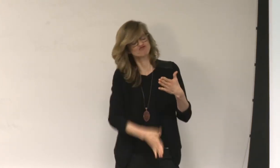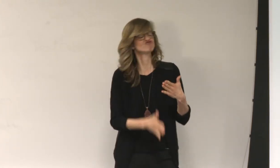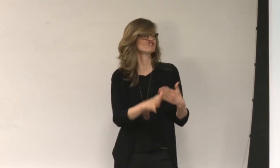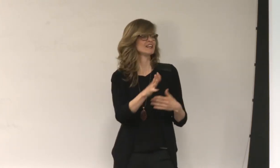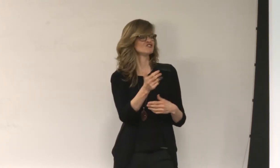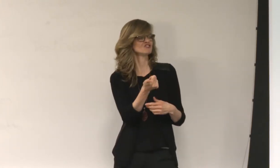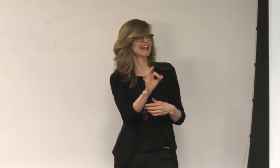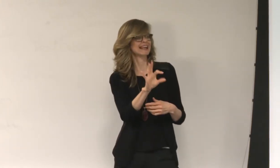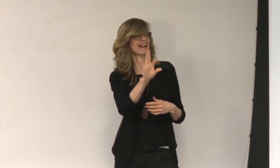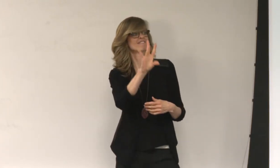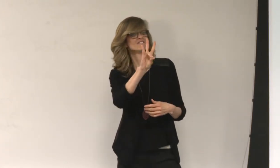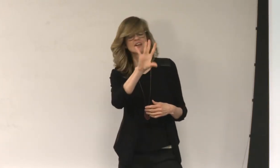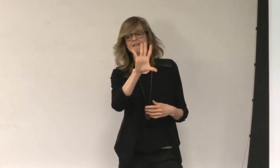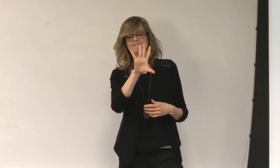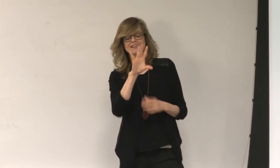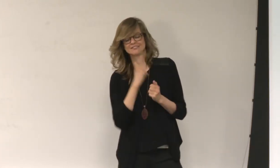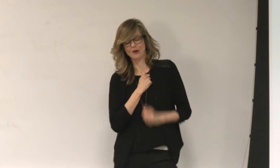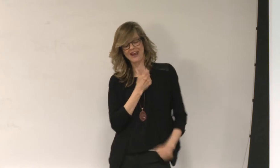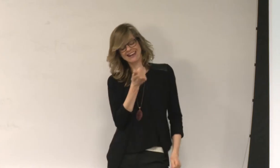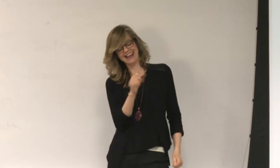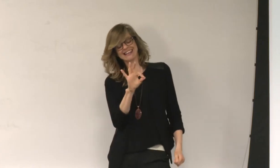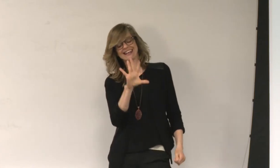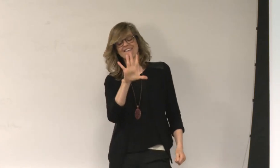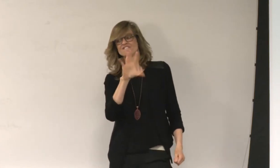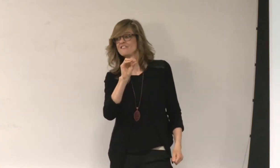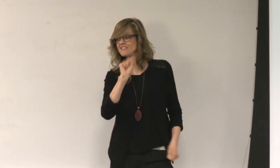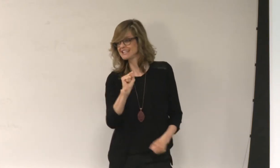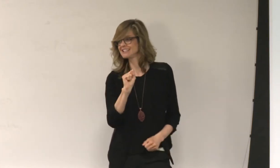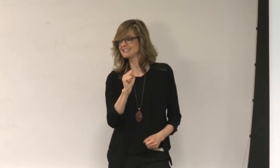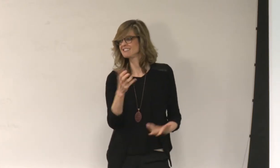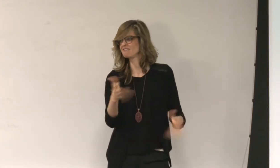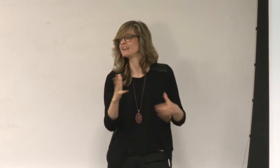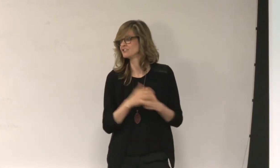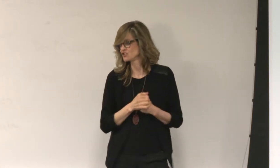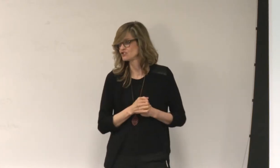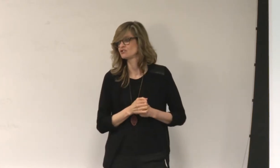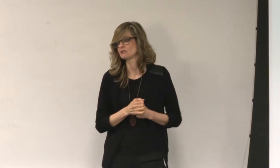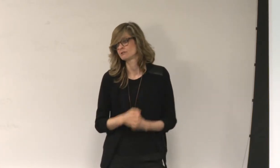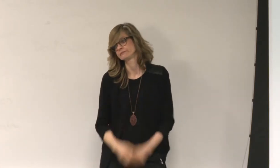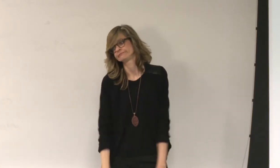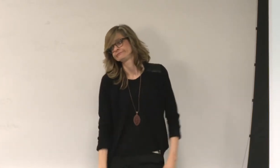IT'S--IT WAS, YOU KNOW, IT REACHED ITS PEAK IN THE FIFTIES.